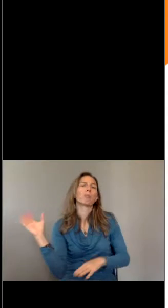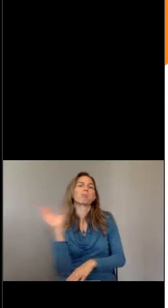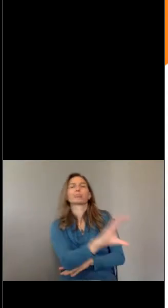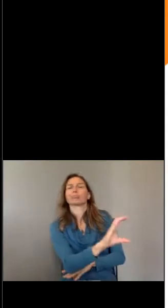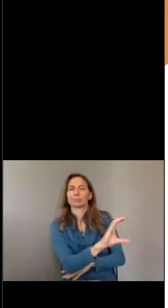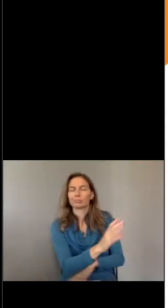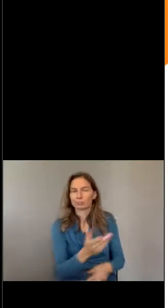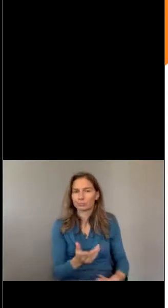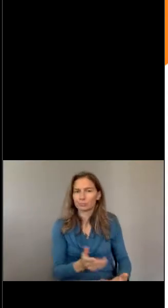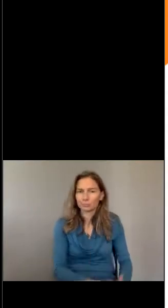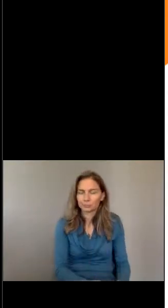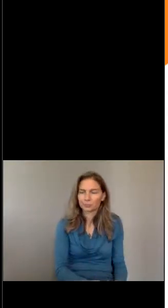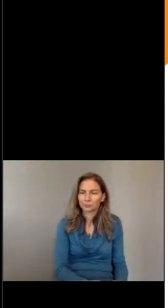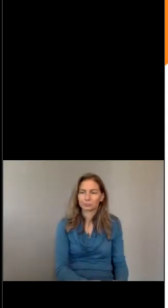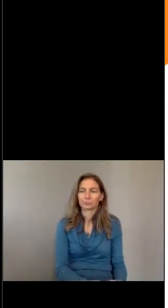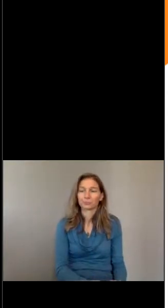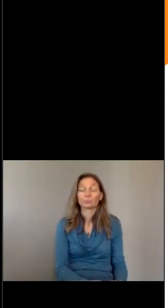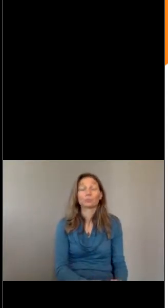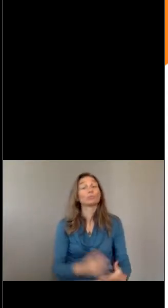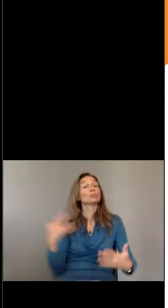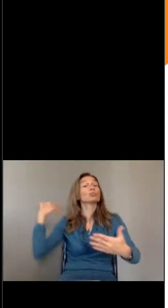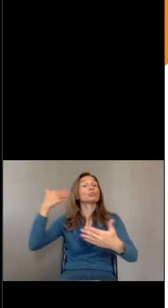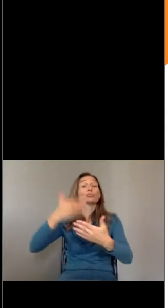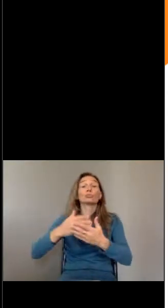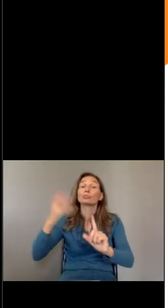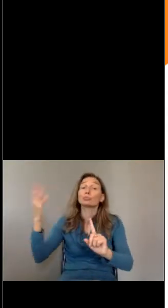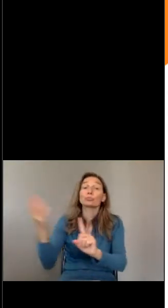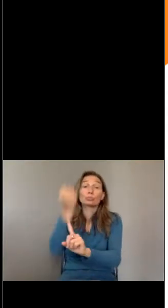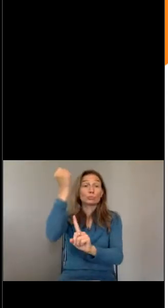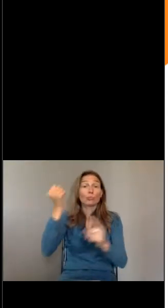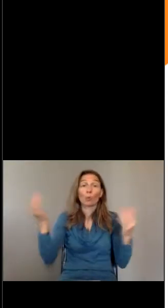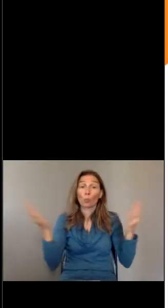So what we have achieved so far? We've done a strong policy analysis